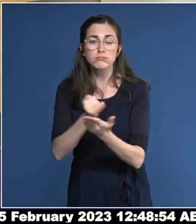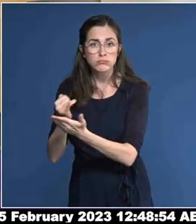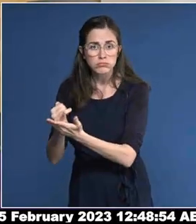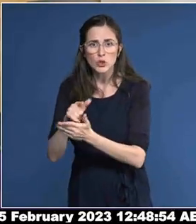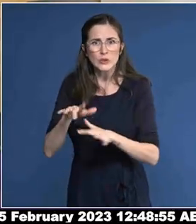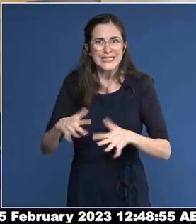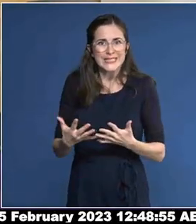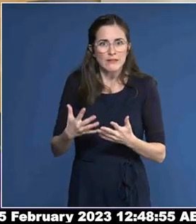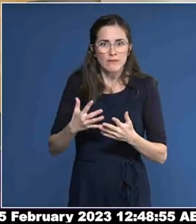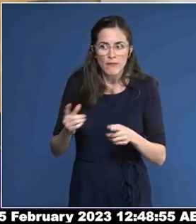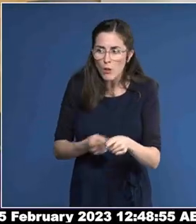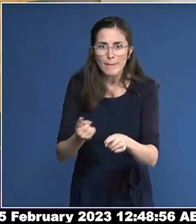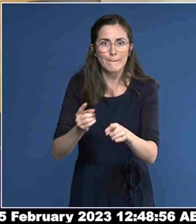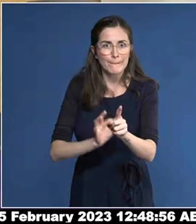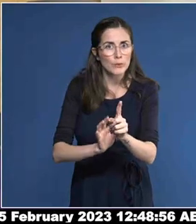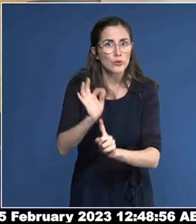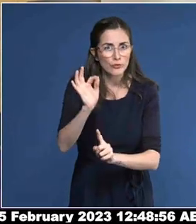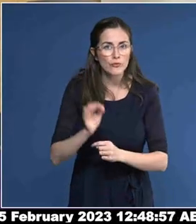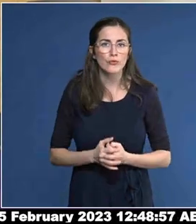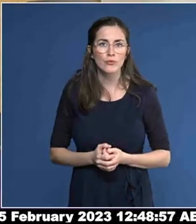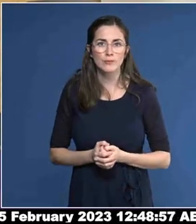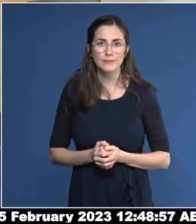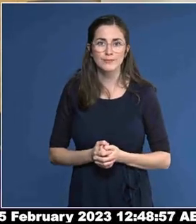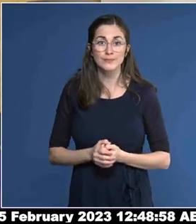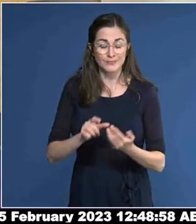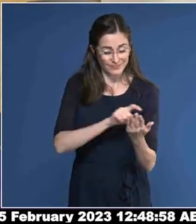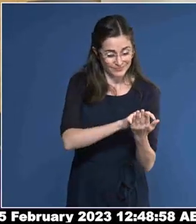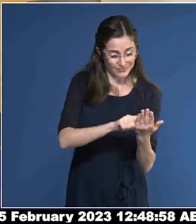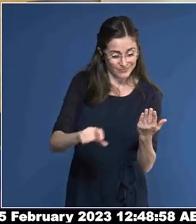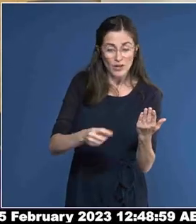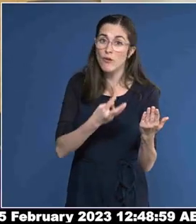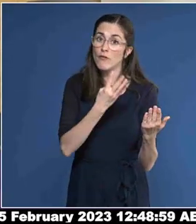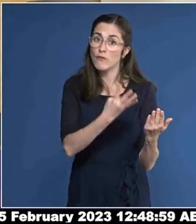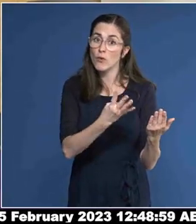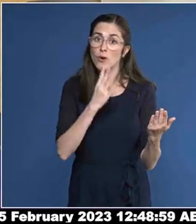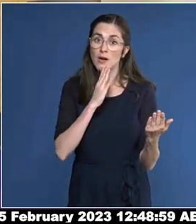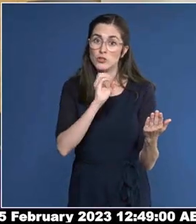But in response to paragraph 403 of the Counsel Assisting's submissions, at paragraph